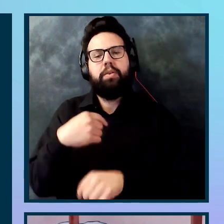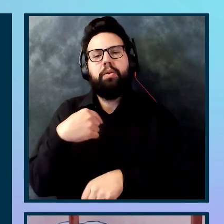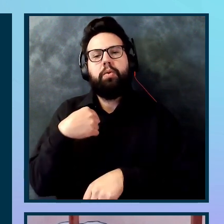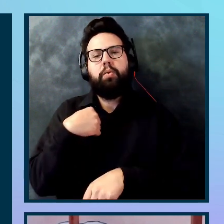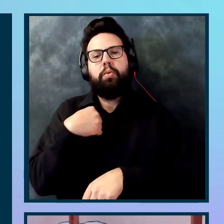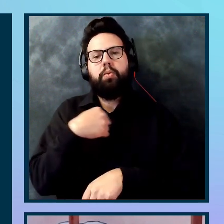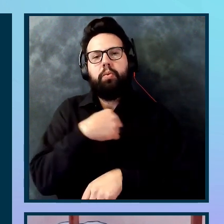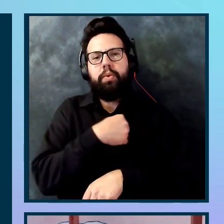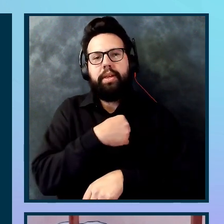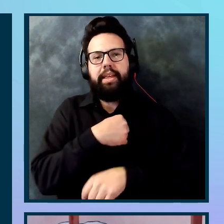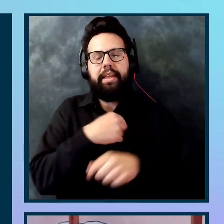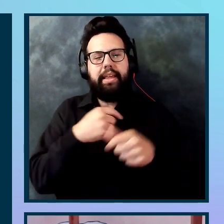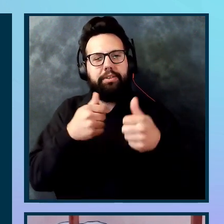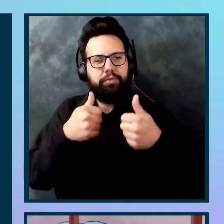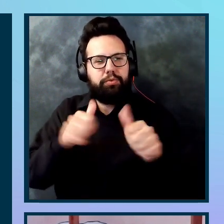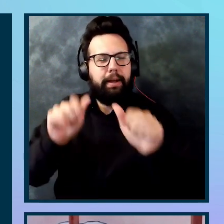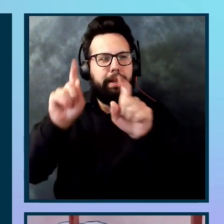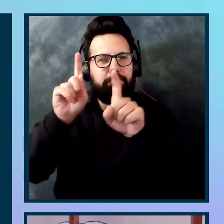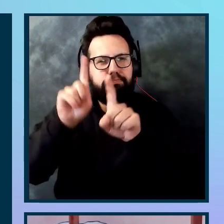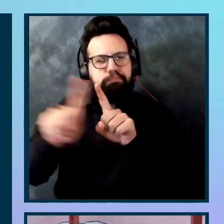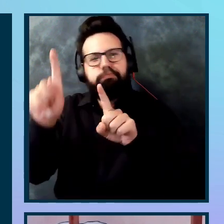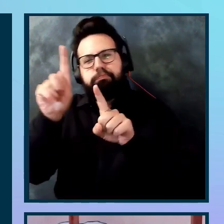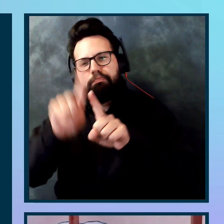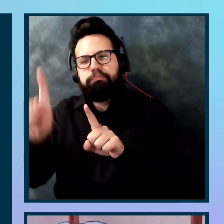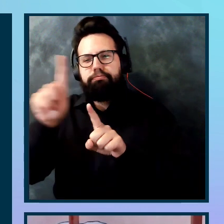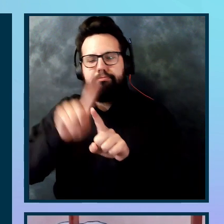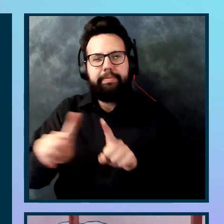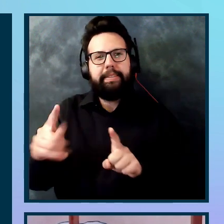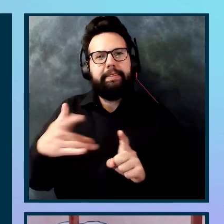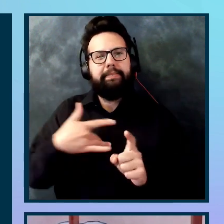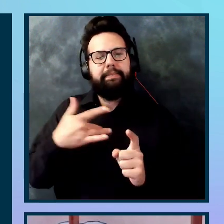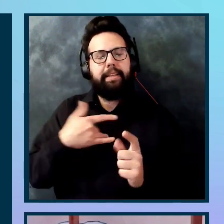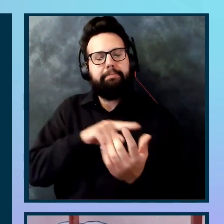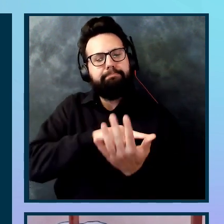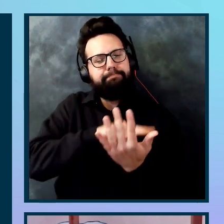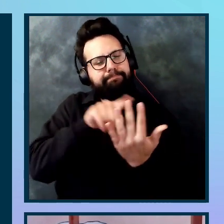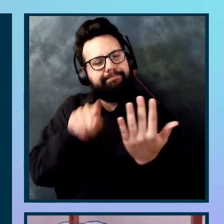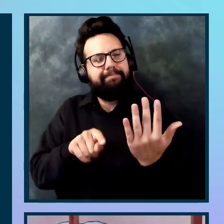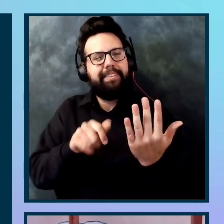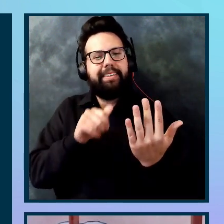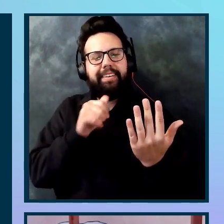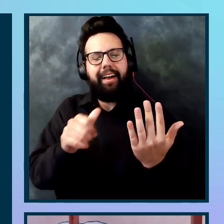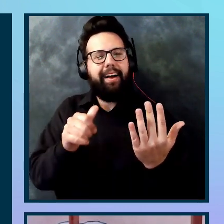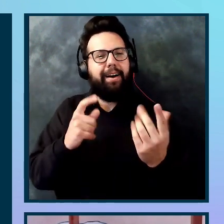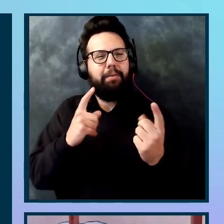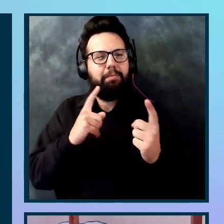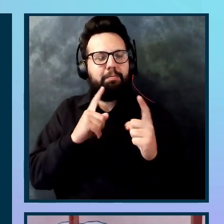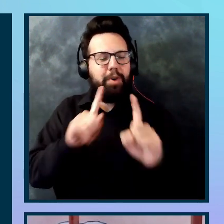and we started to see none of these are really working well in terms of making